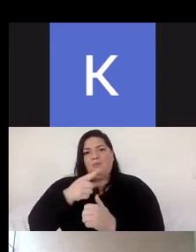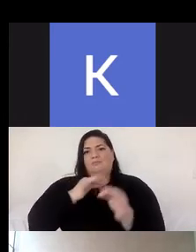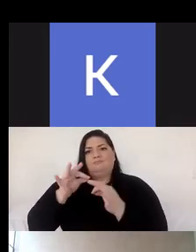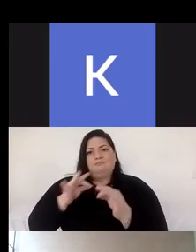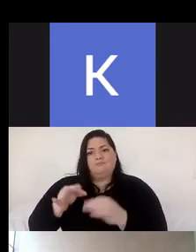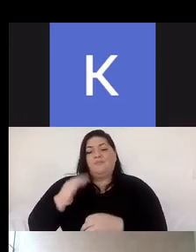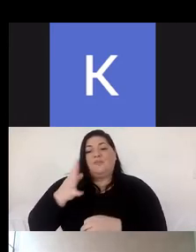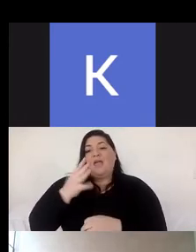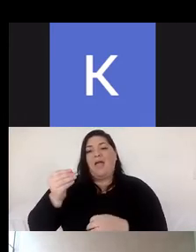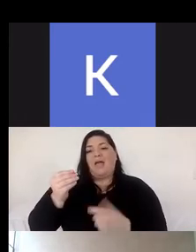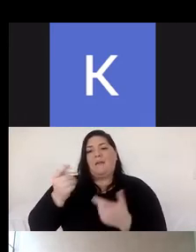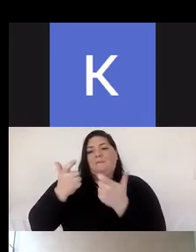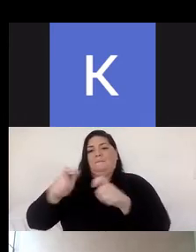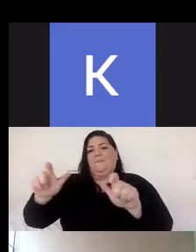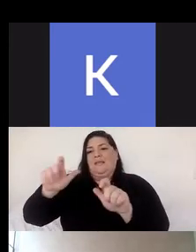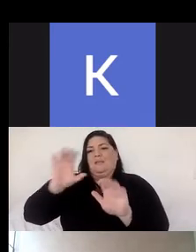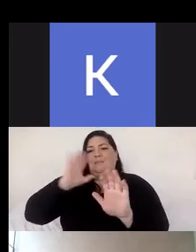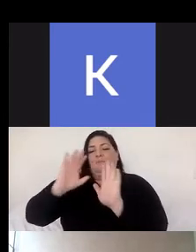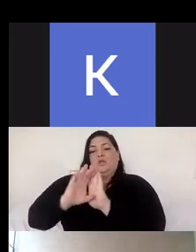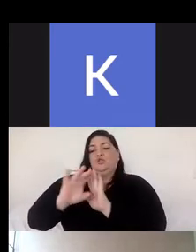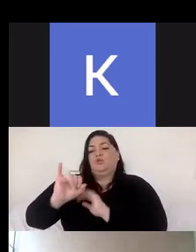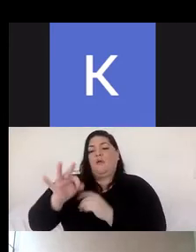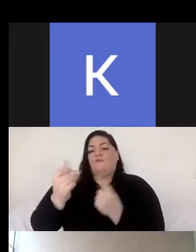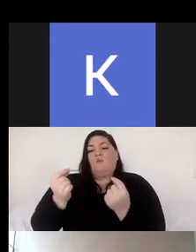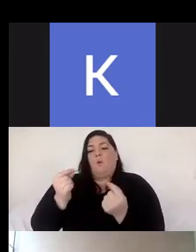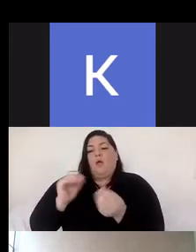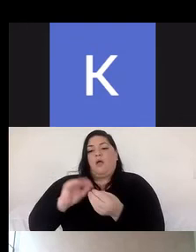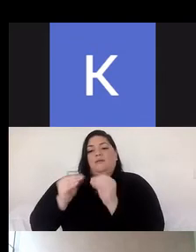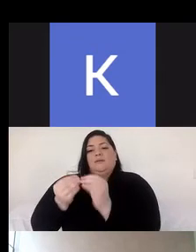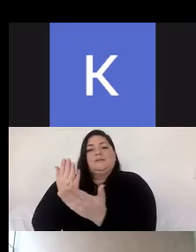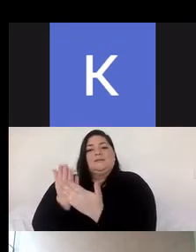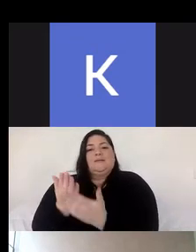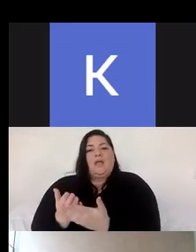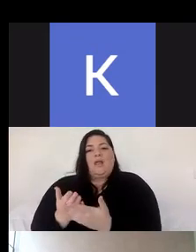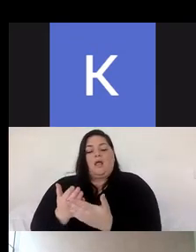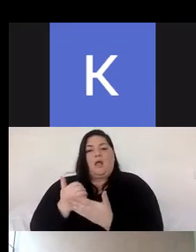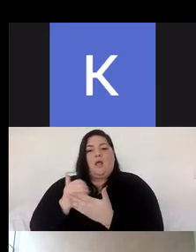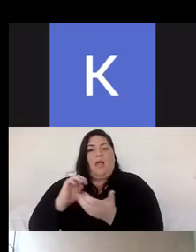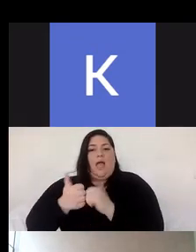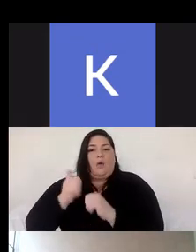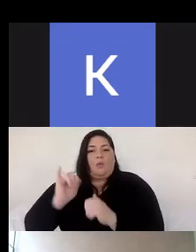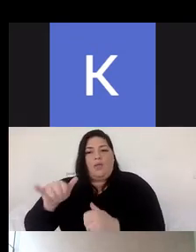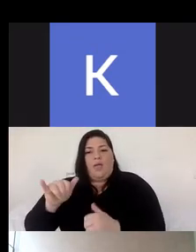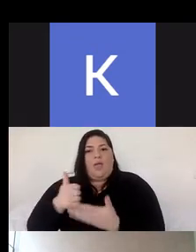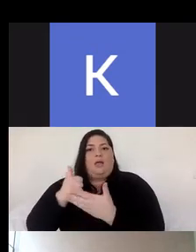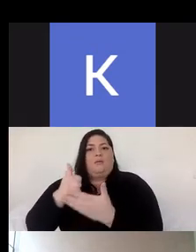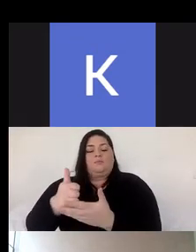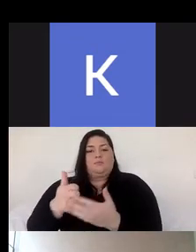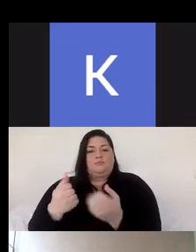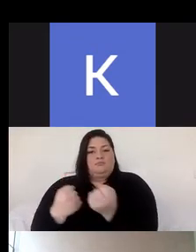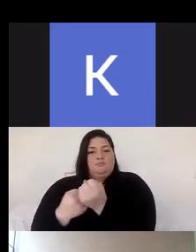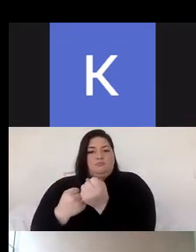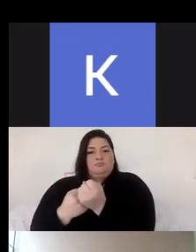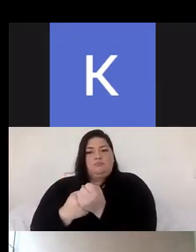context of the quantitative data submitted alongside this report. In the numbers that are submitted,